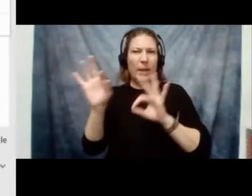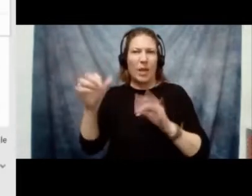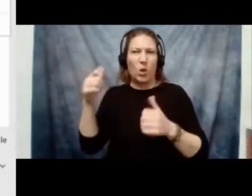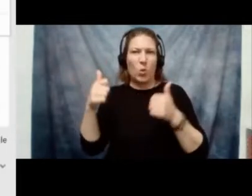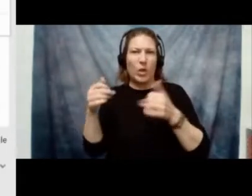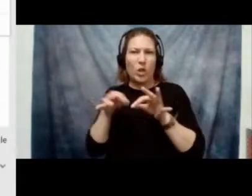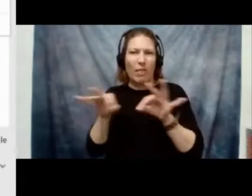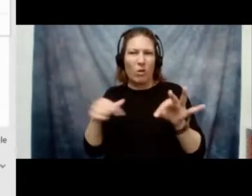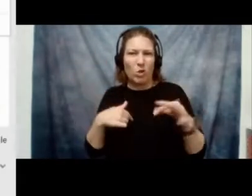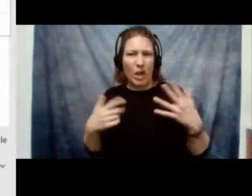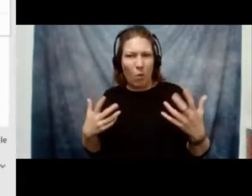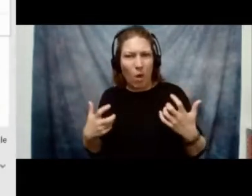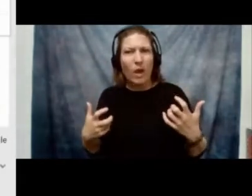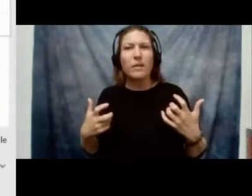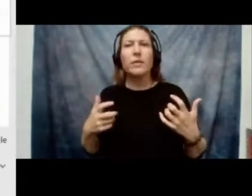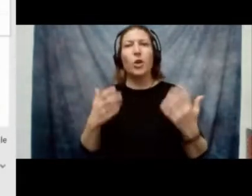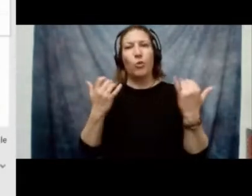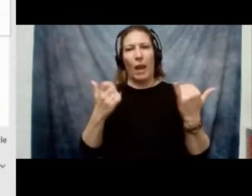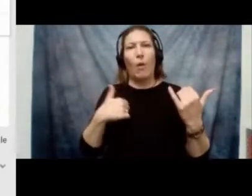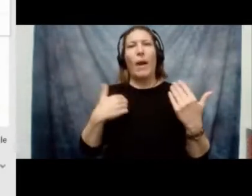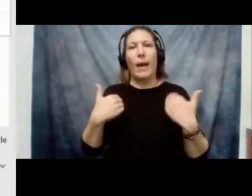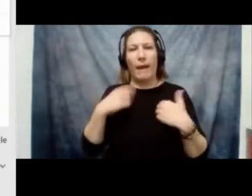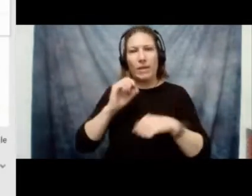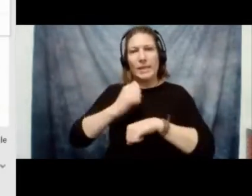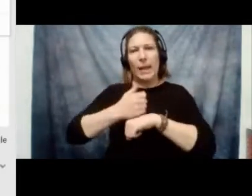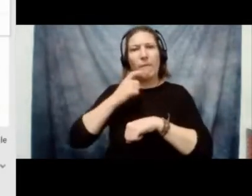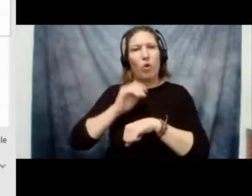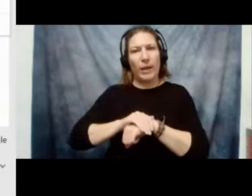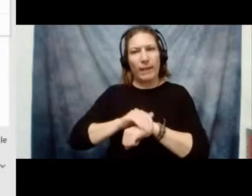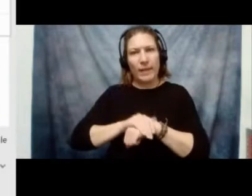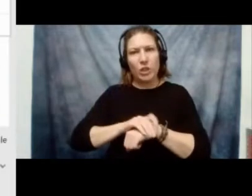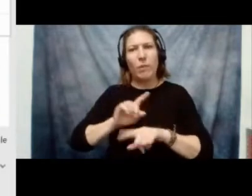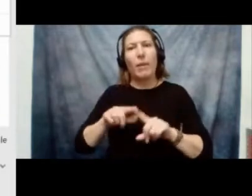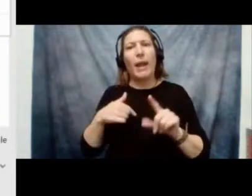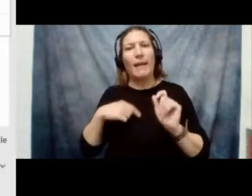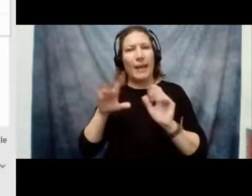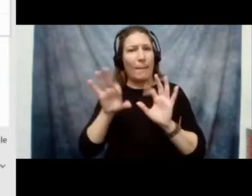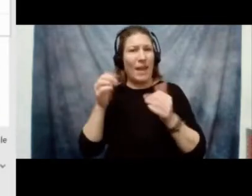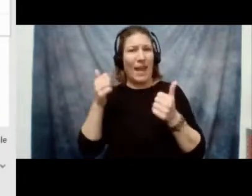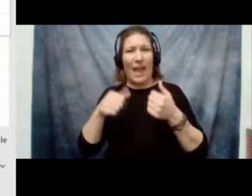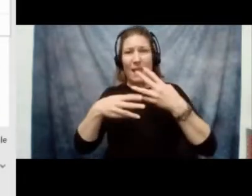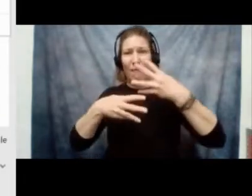right now i have it in english but i can choose any one of these languages so if i have somebody